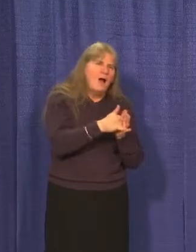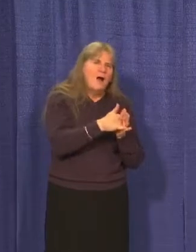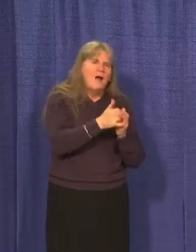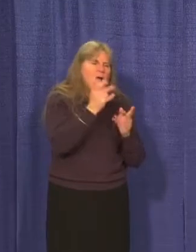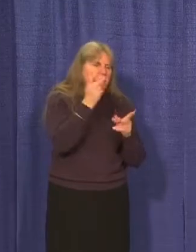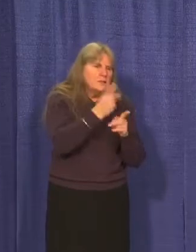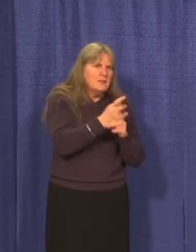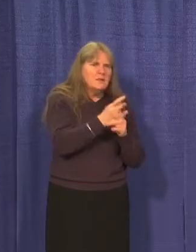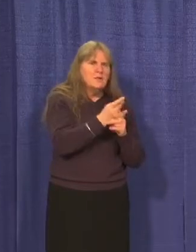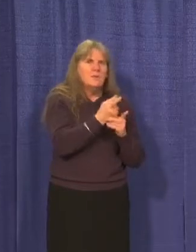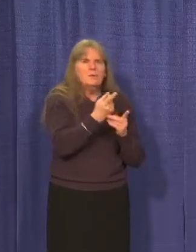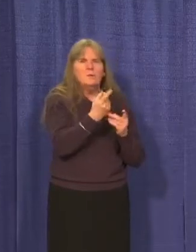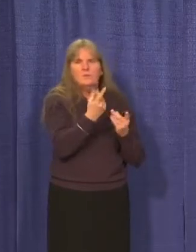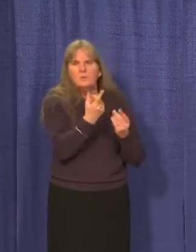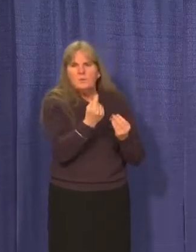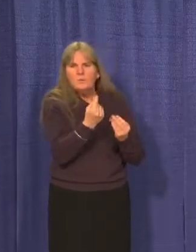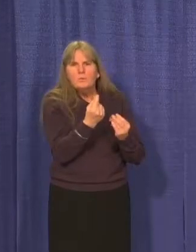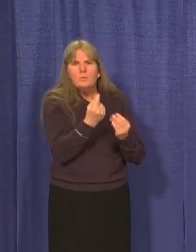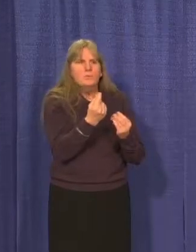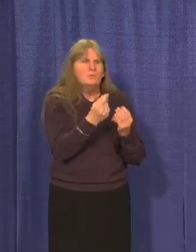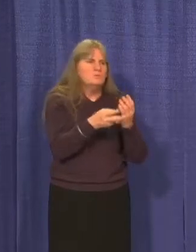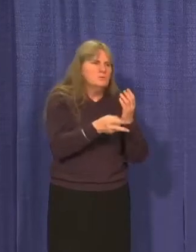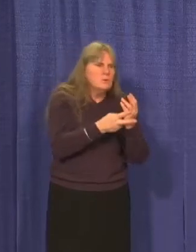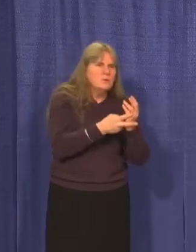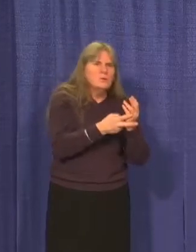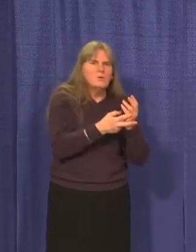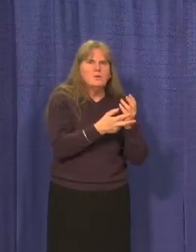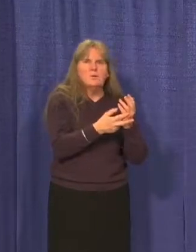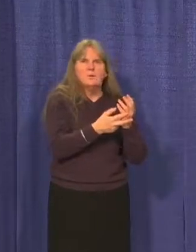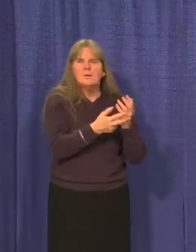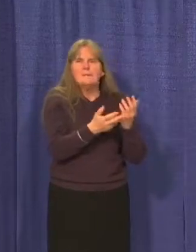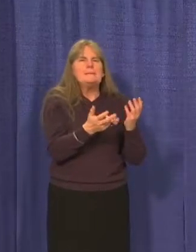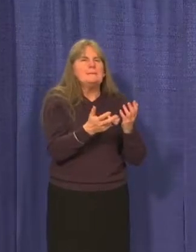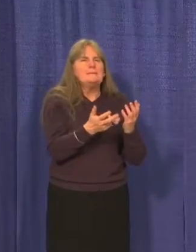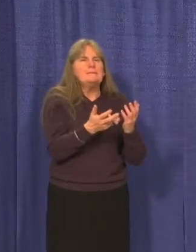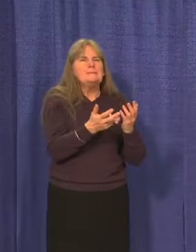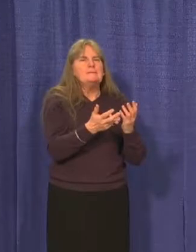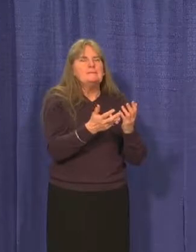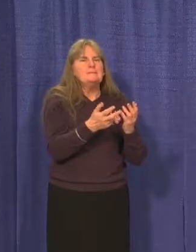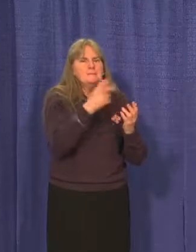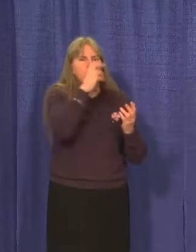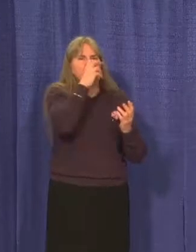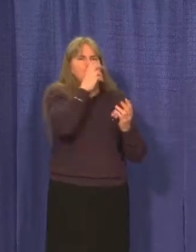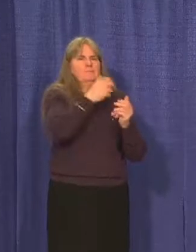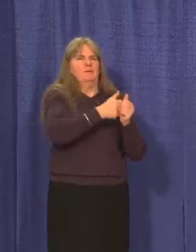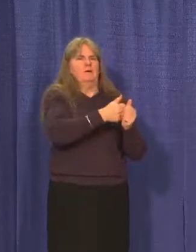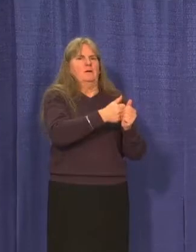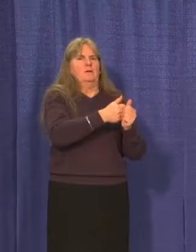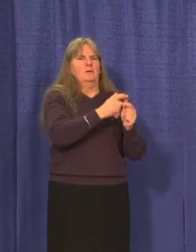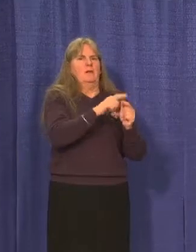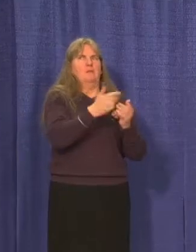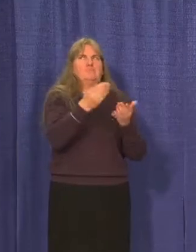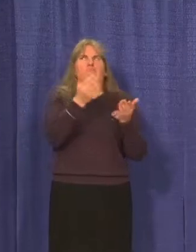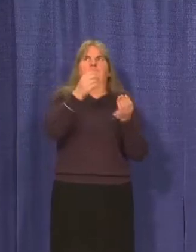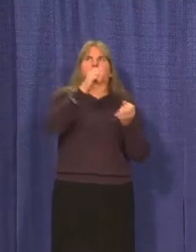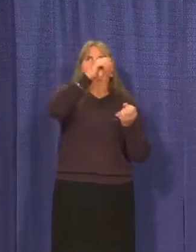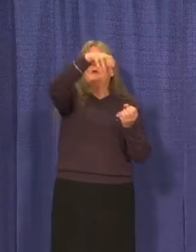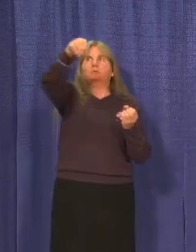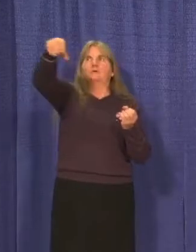to a location. Again, the other thing that I